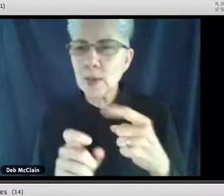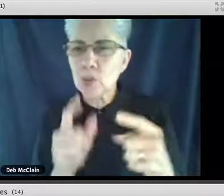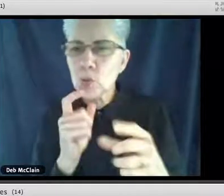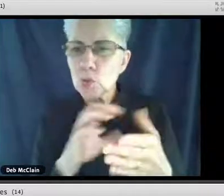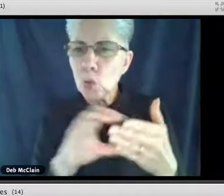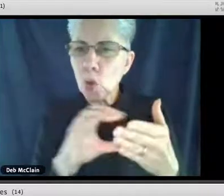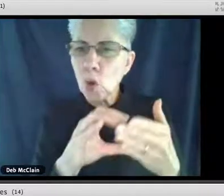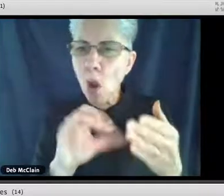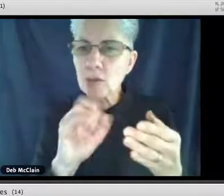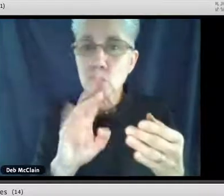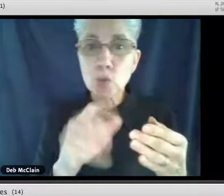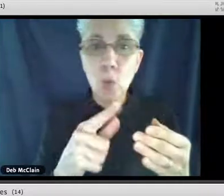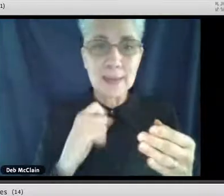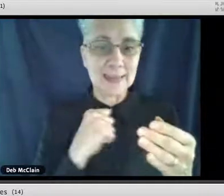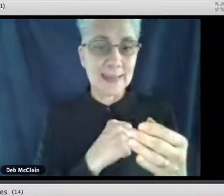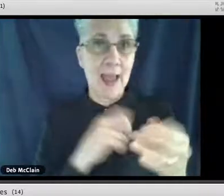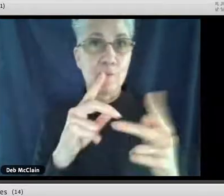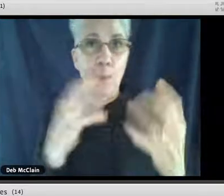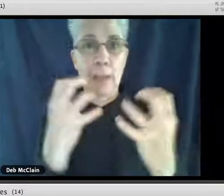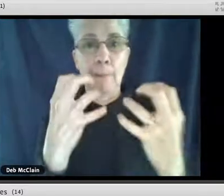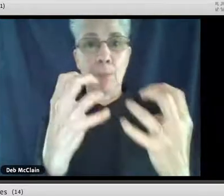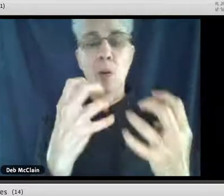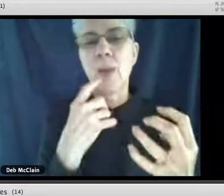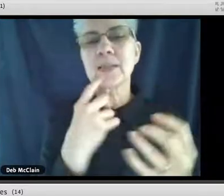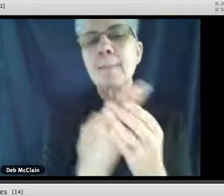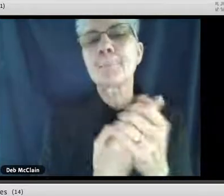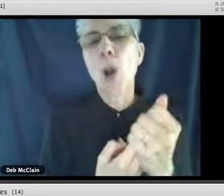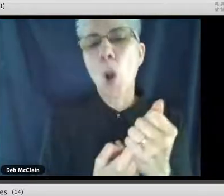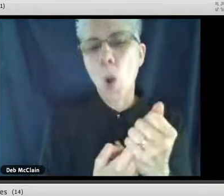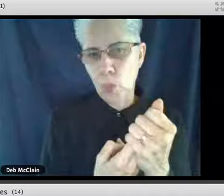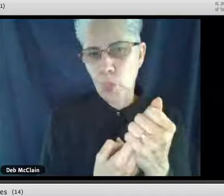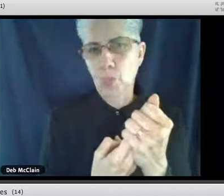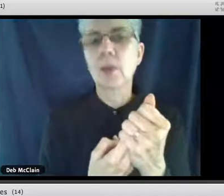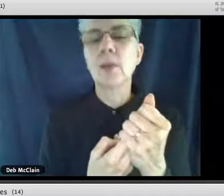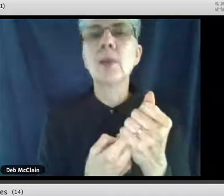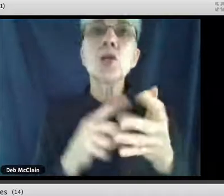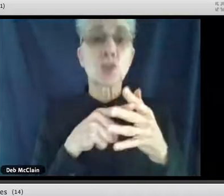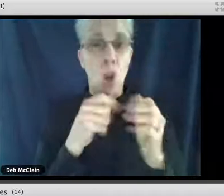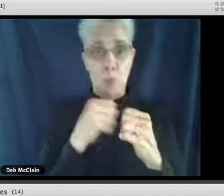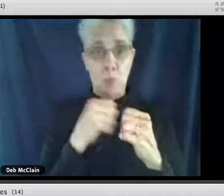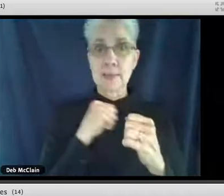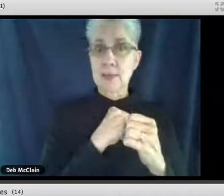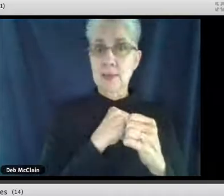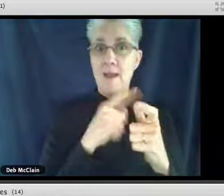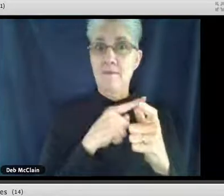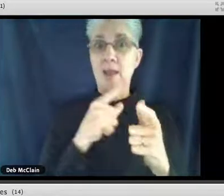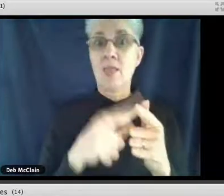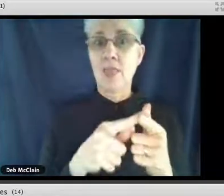staff or patrons?" And I would say both. You might start with staff and then do a final test with patrons